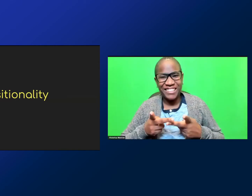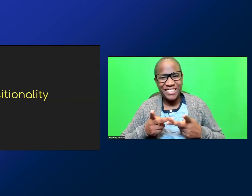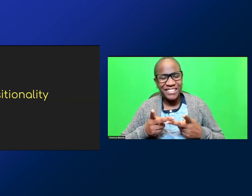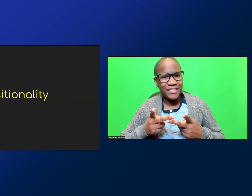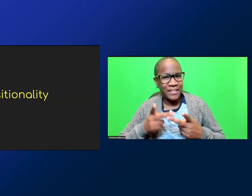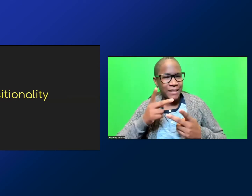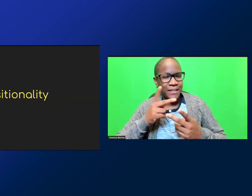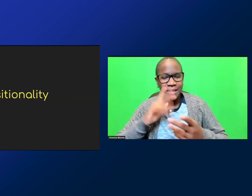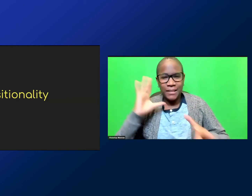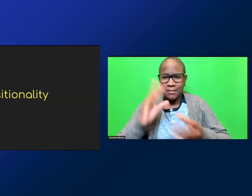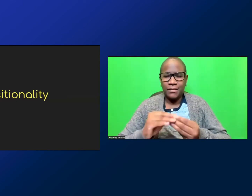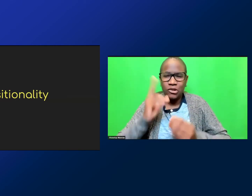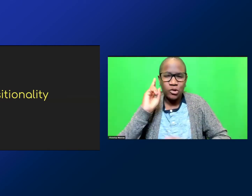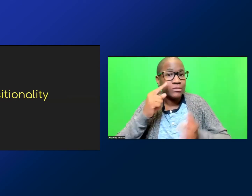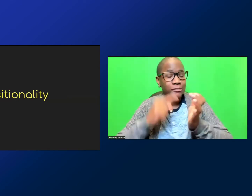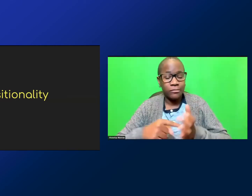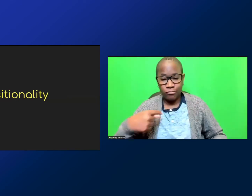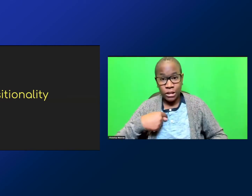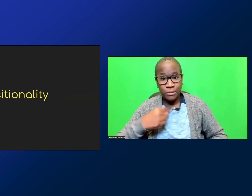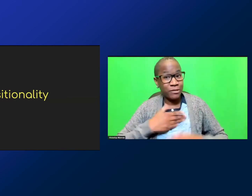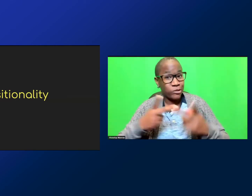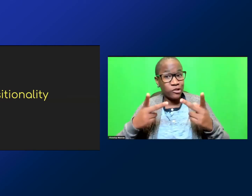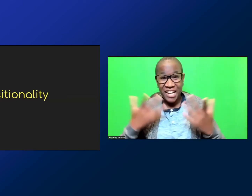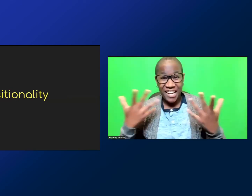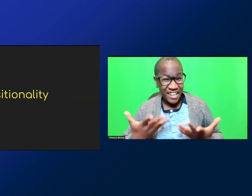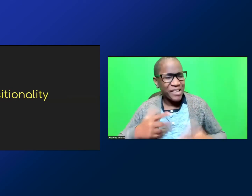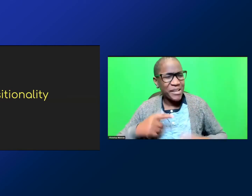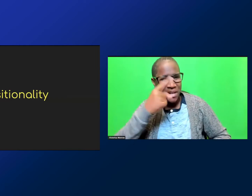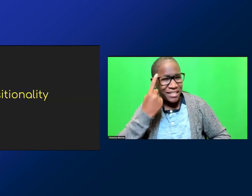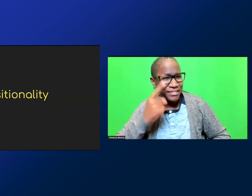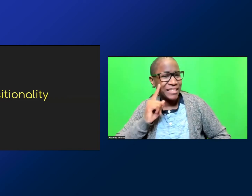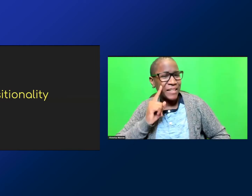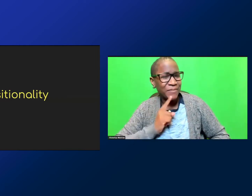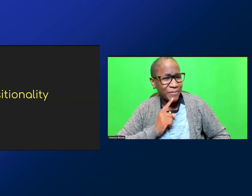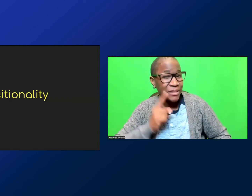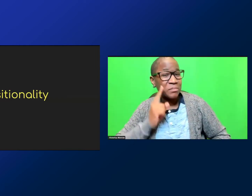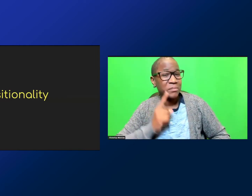into consideration your entire history really so when i say examine your position what i mean is